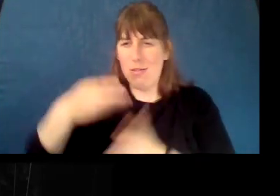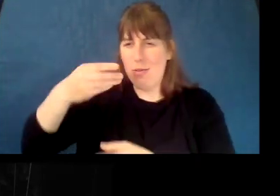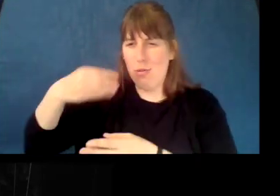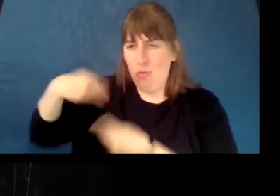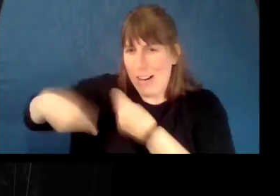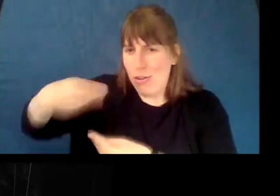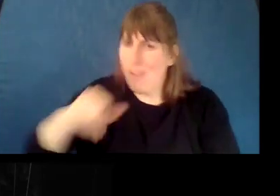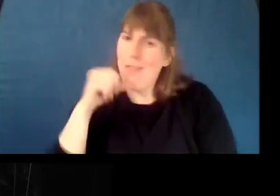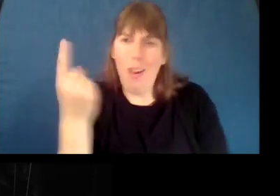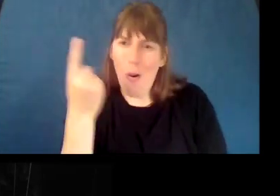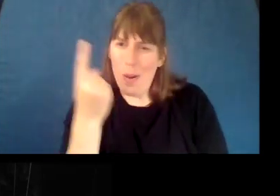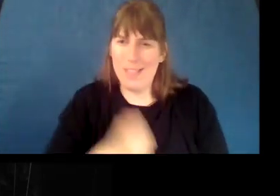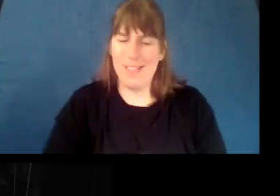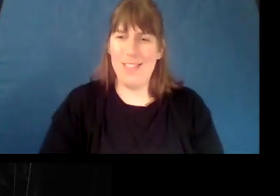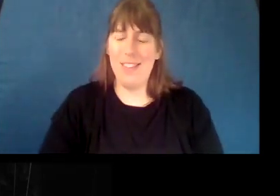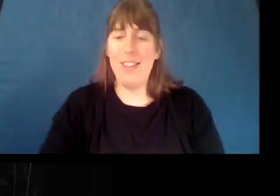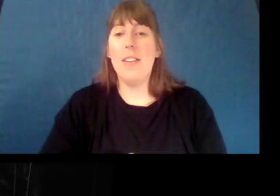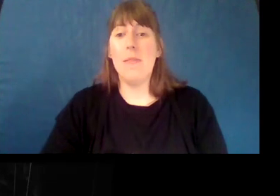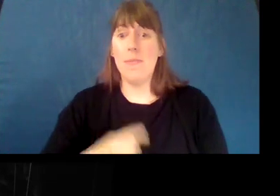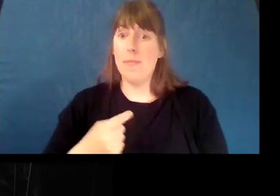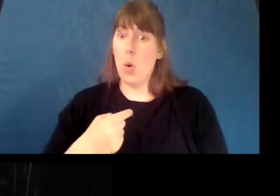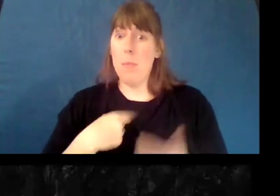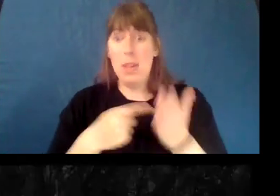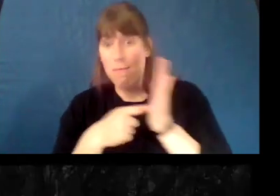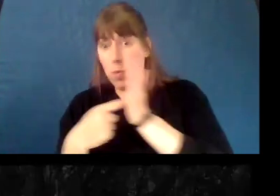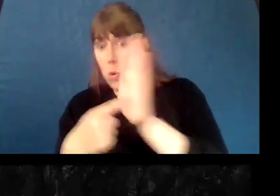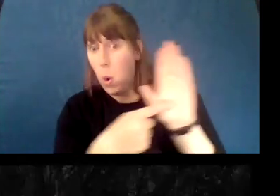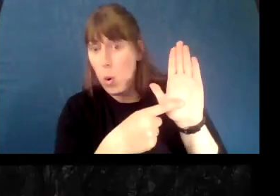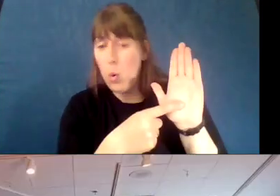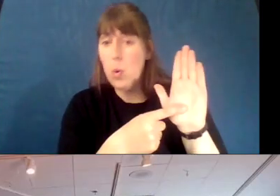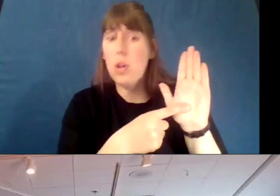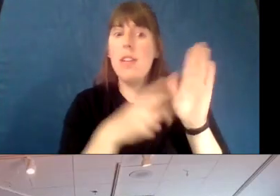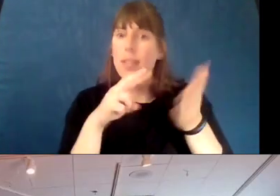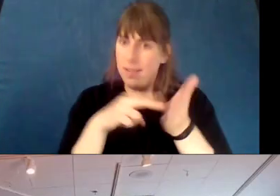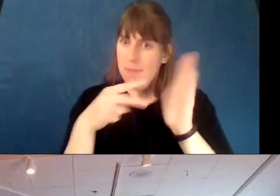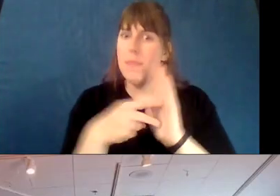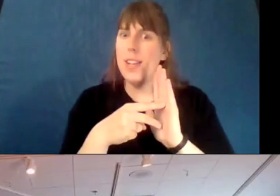and therefore by you performing it, you're also re-inscribing, what that performance